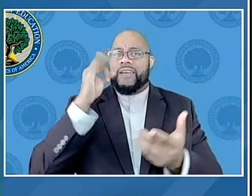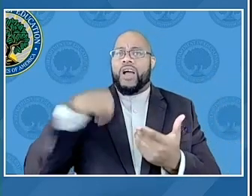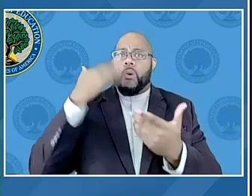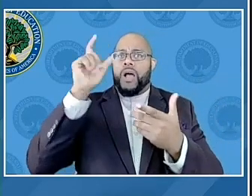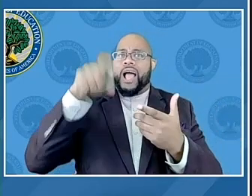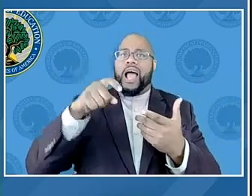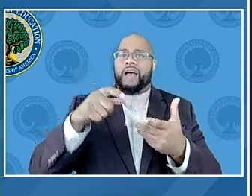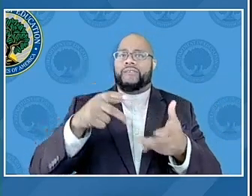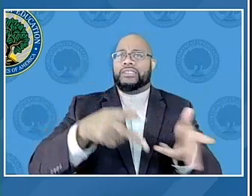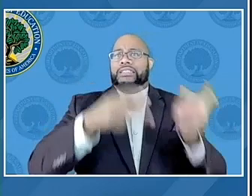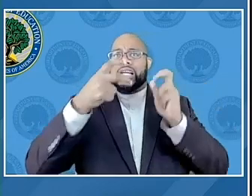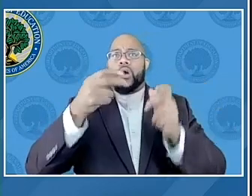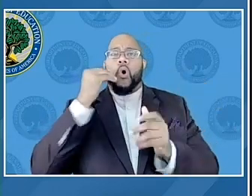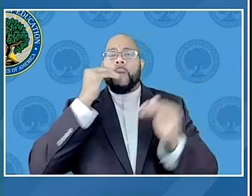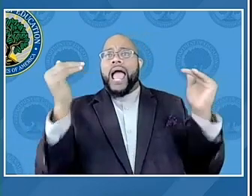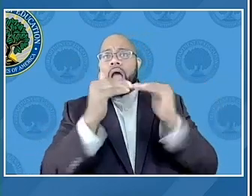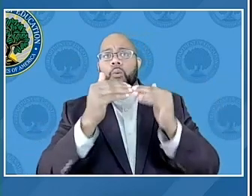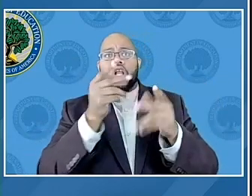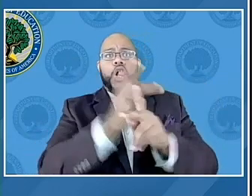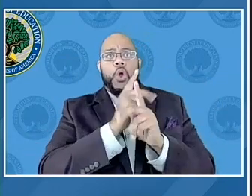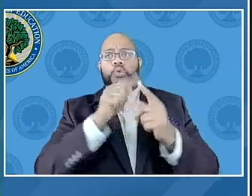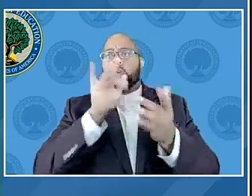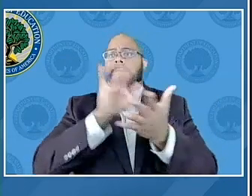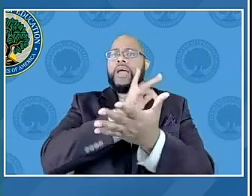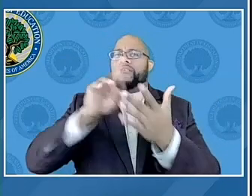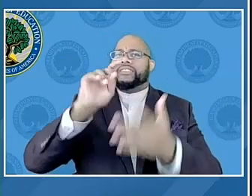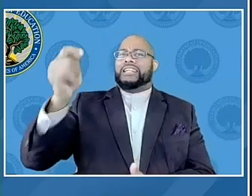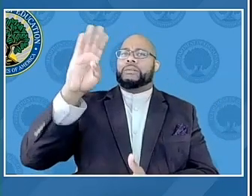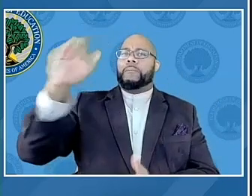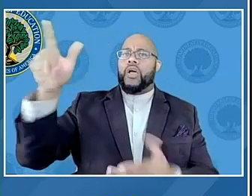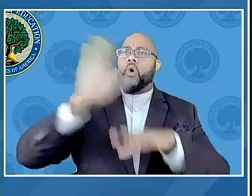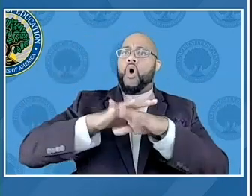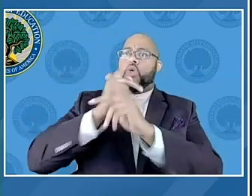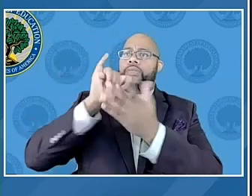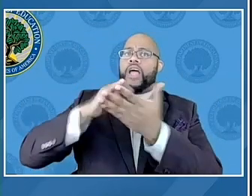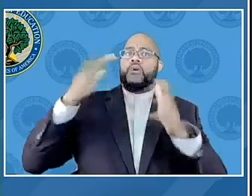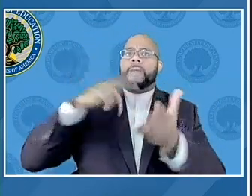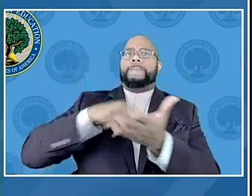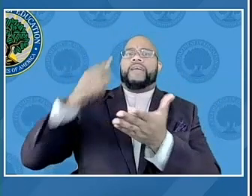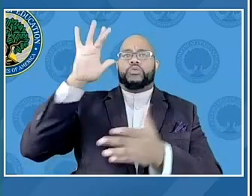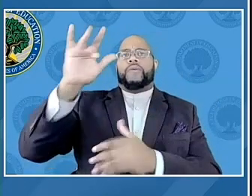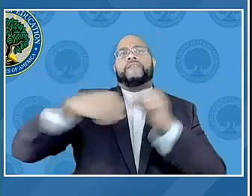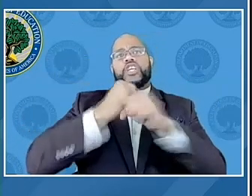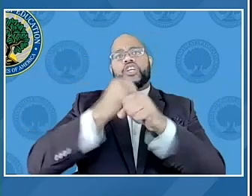equity line of credit in order to pay off a tax bill on a loan that I've already been paying for 25 years. Thank you all.